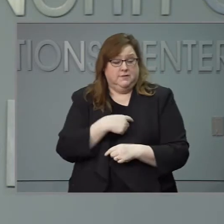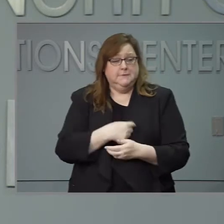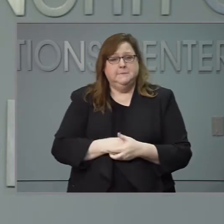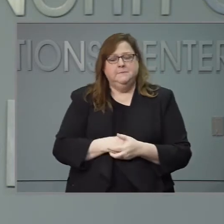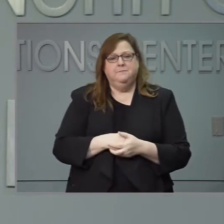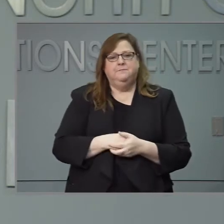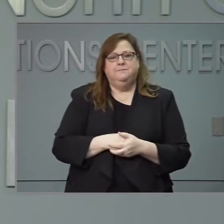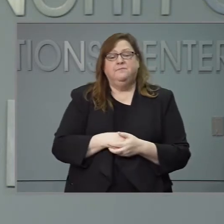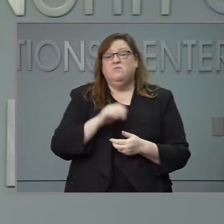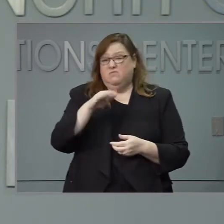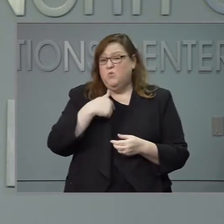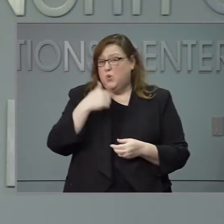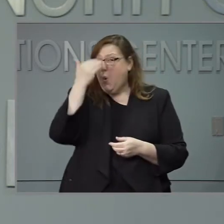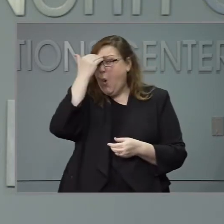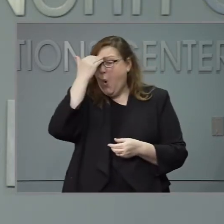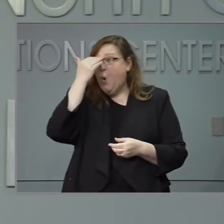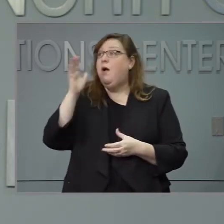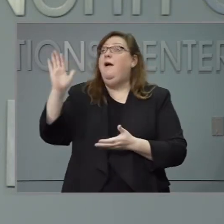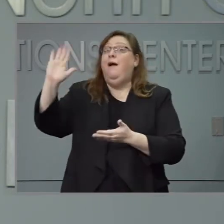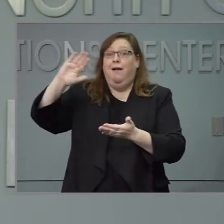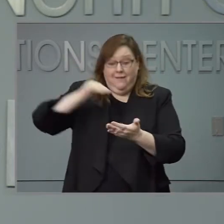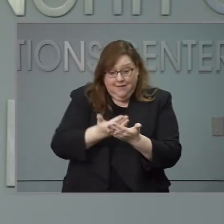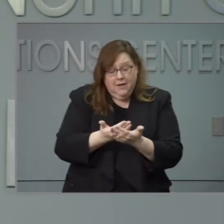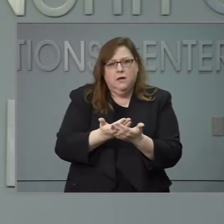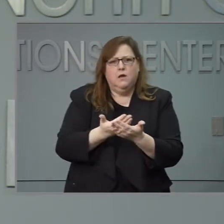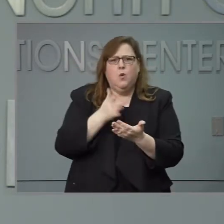ESTUDIANTES. ESTOY UTILIZANDO LOS DATOS Y CIENCIA PARA TOMAR